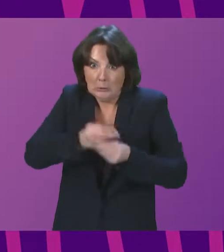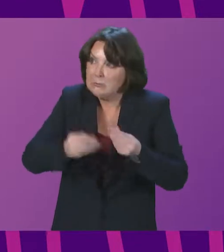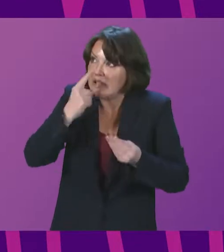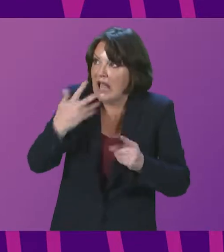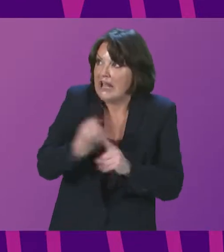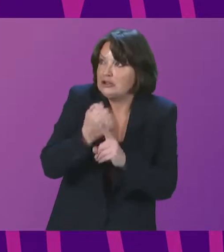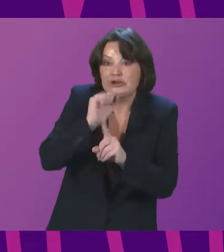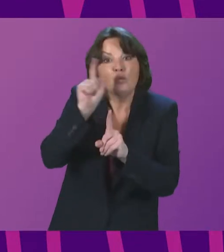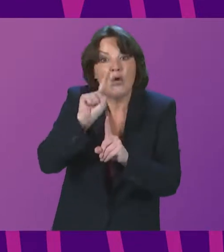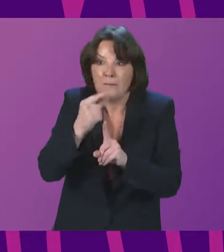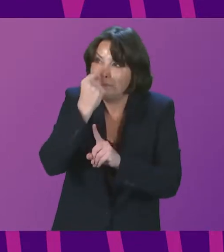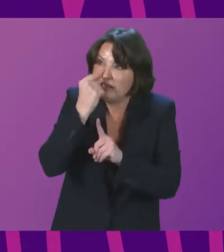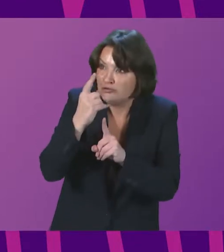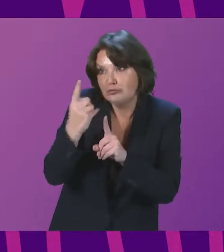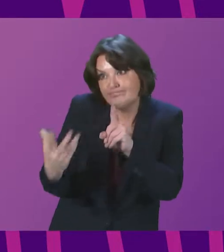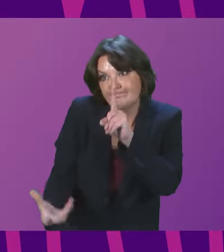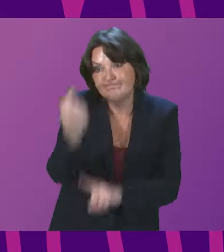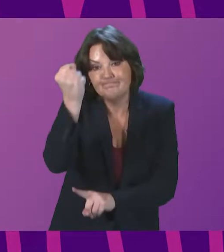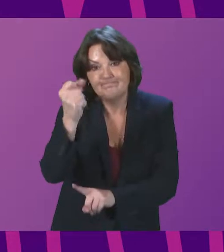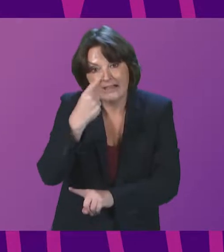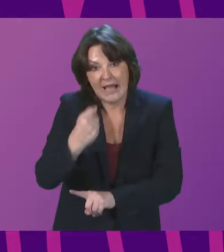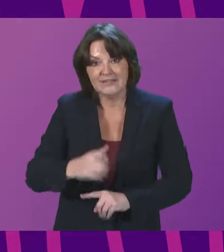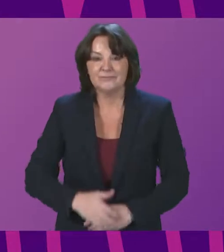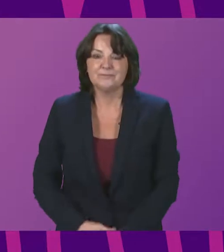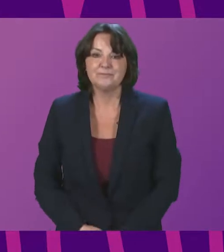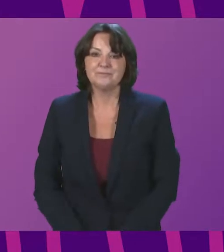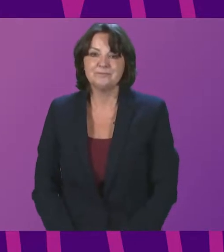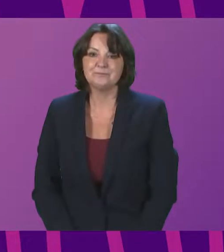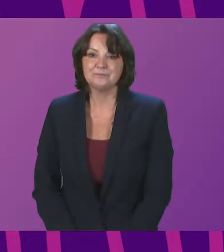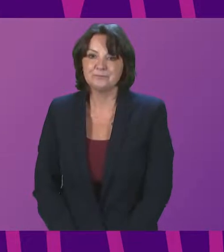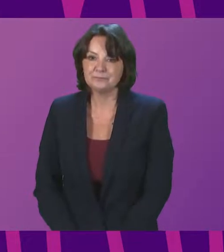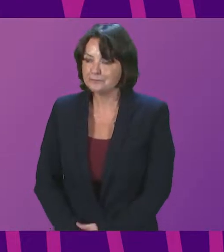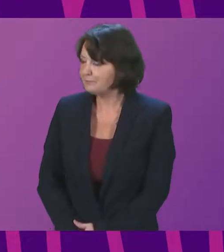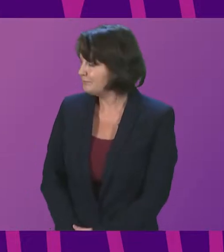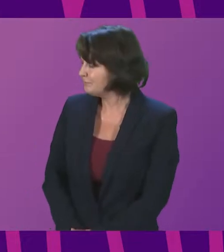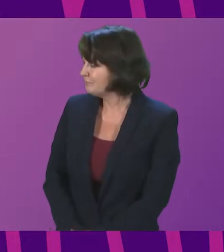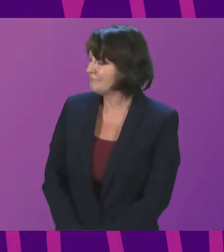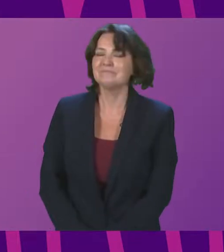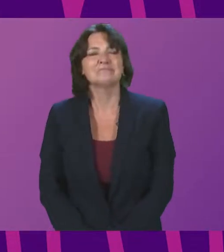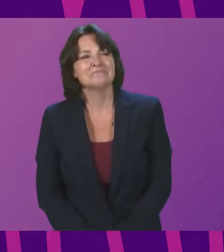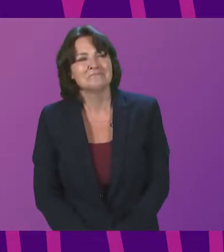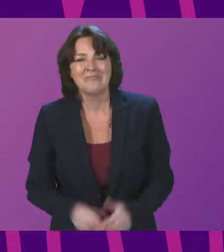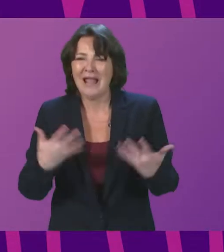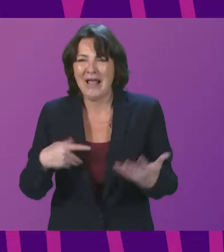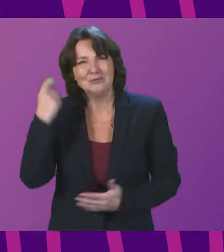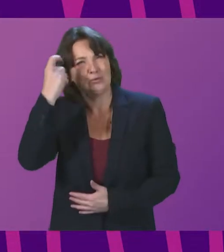I have to wonder, when the First Minister reads out those quotes, whether there were